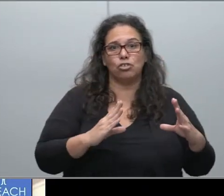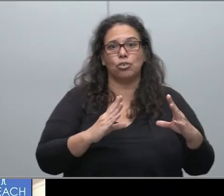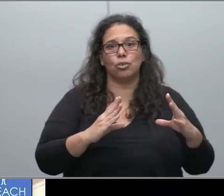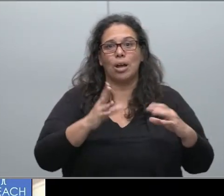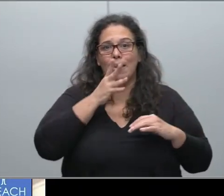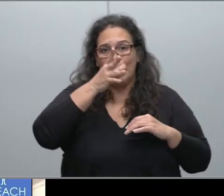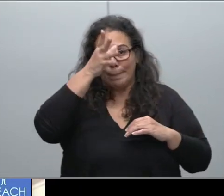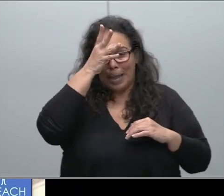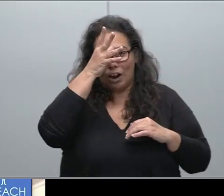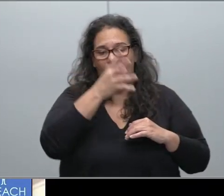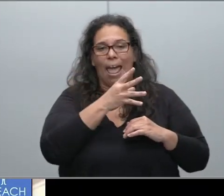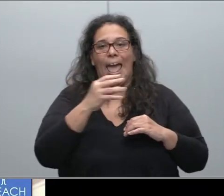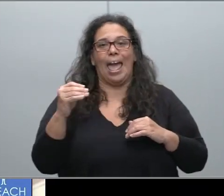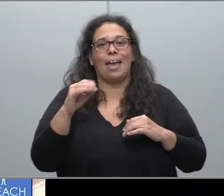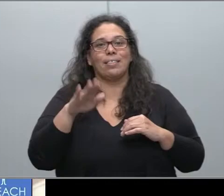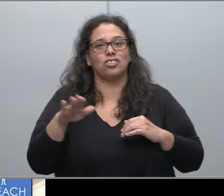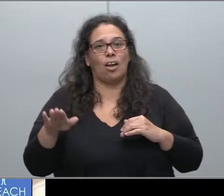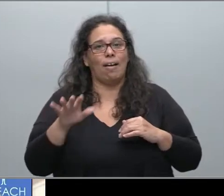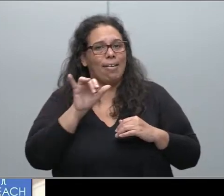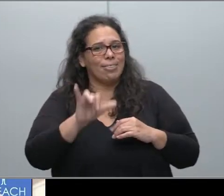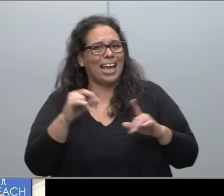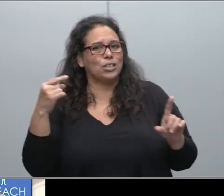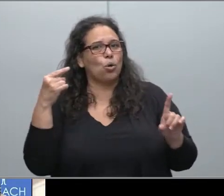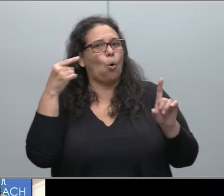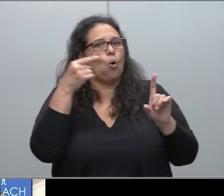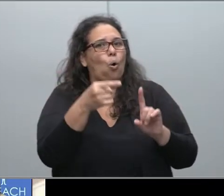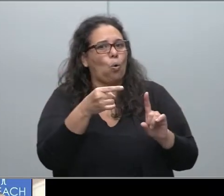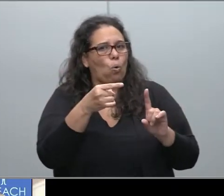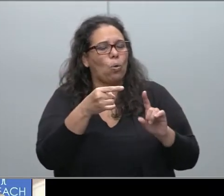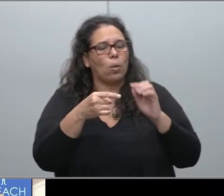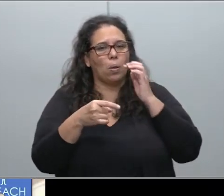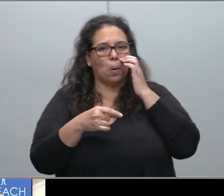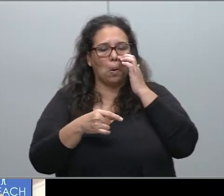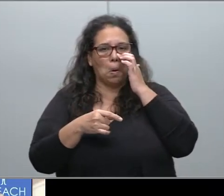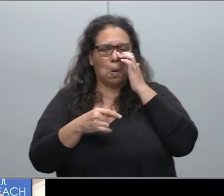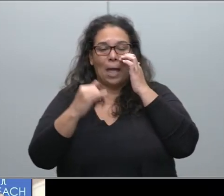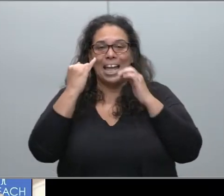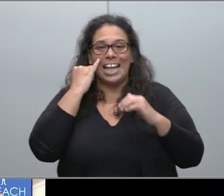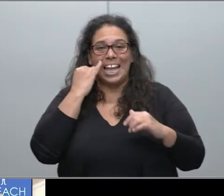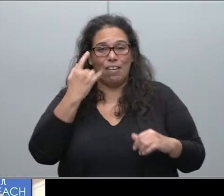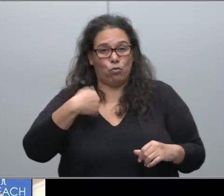Oh, thank you so much. I'm looking for this. You know, I feel so stressful.